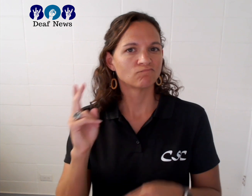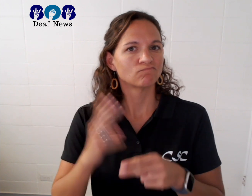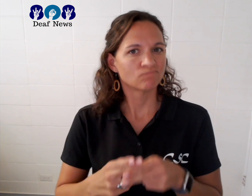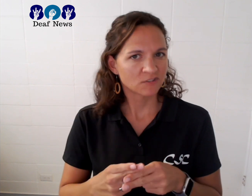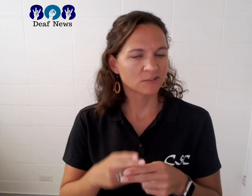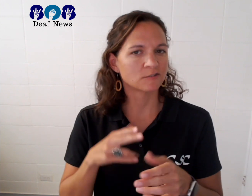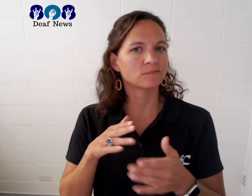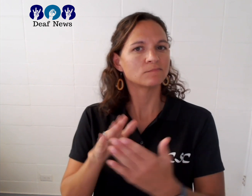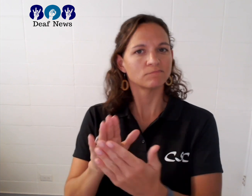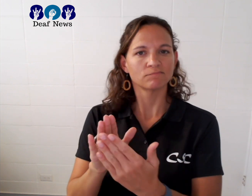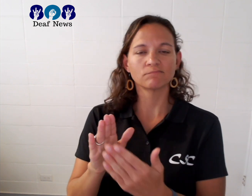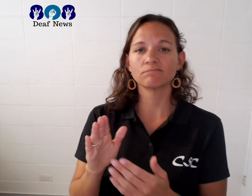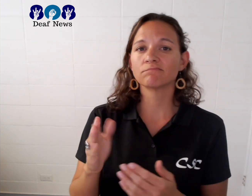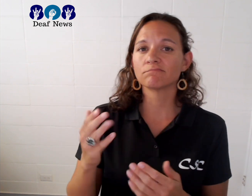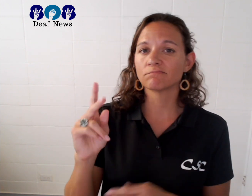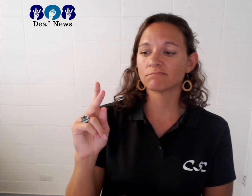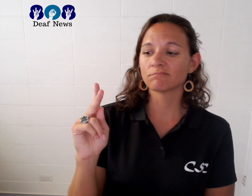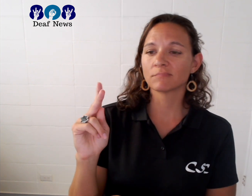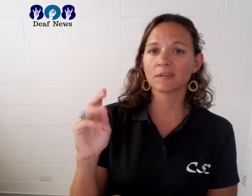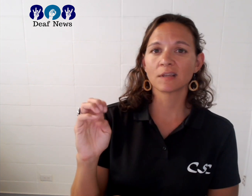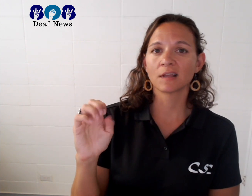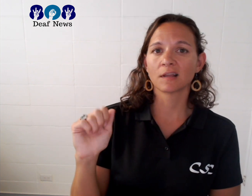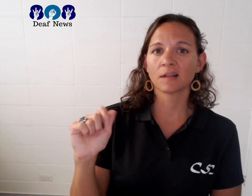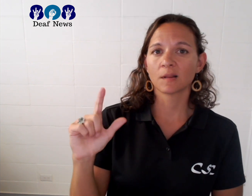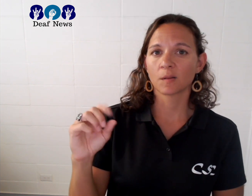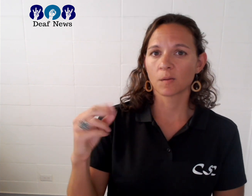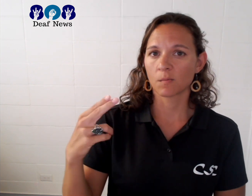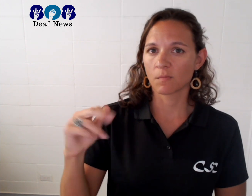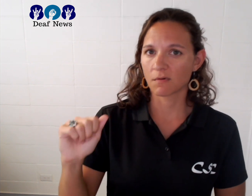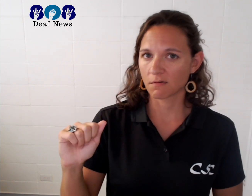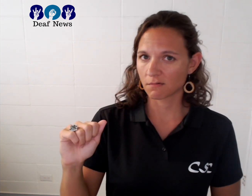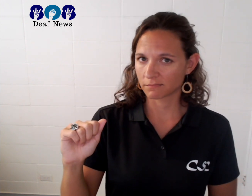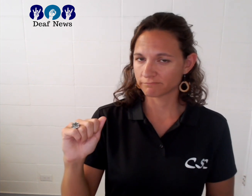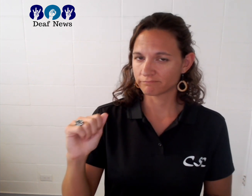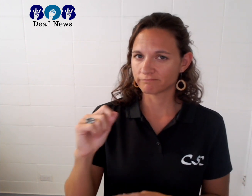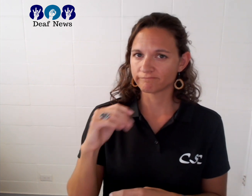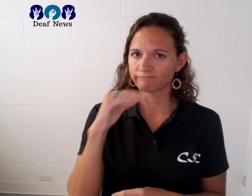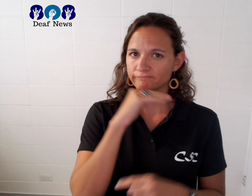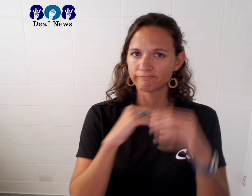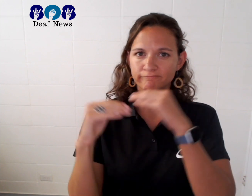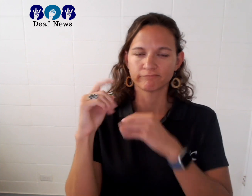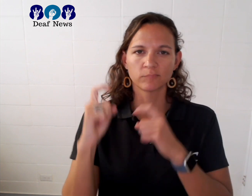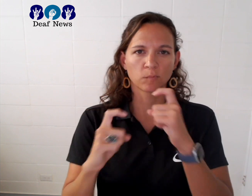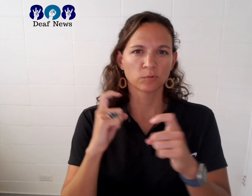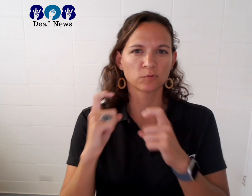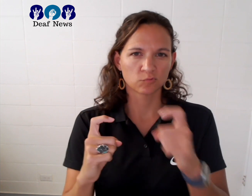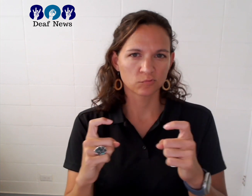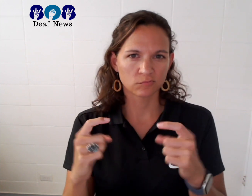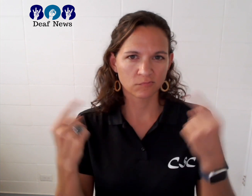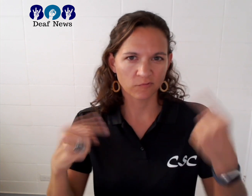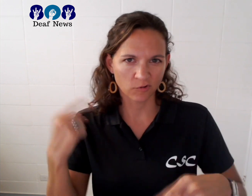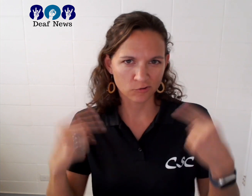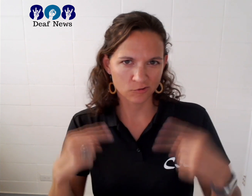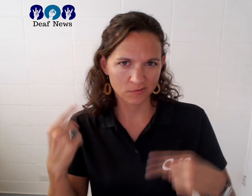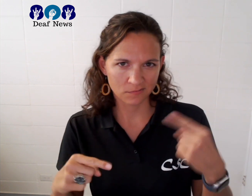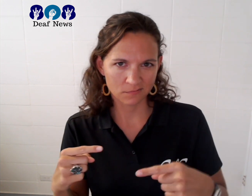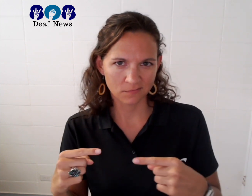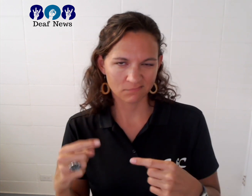He also mentioned that he was faced with Kealohaʻs contribution corruption controversy